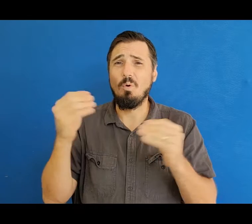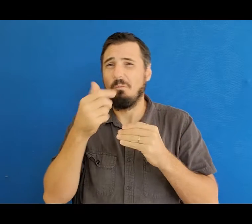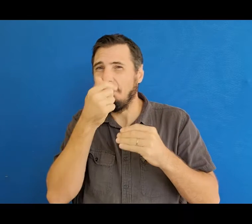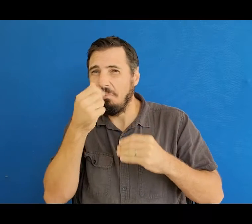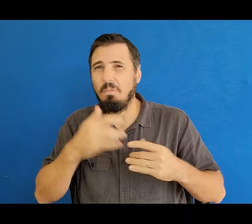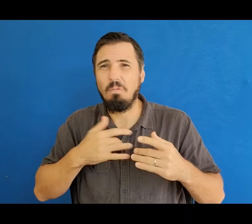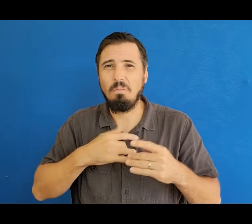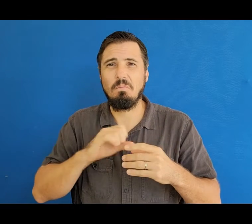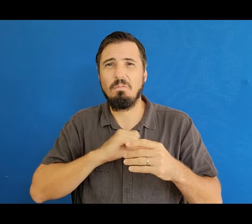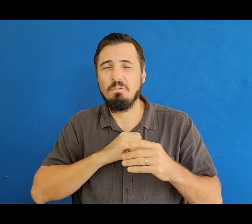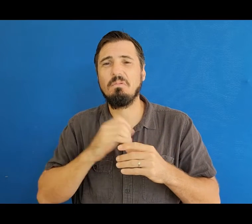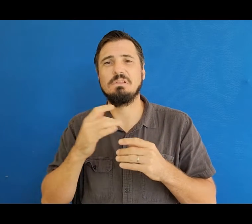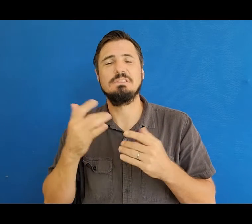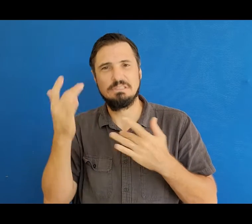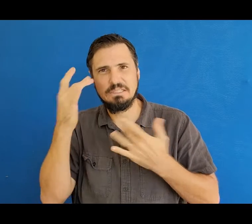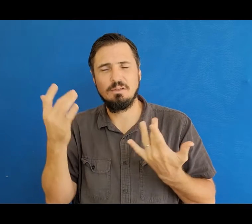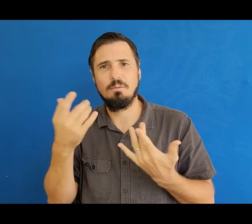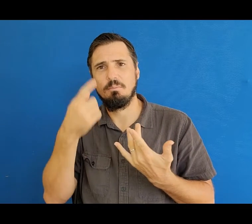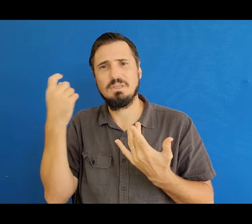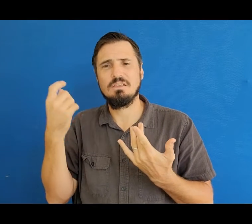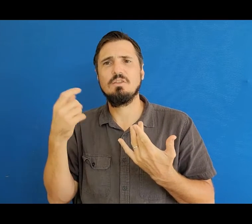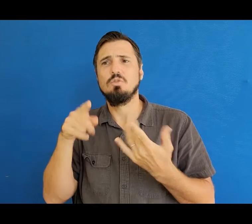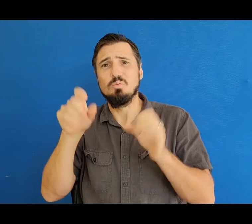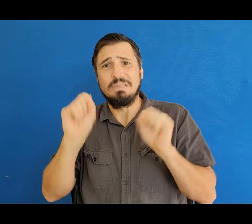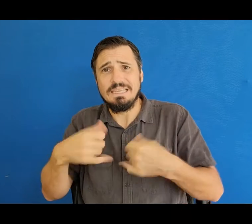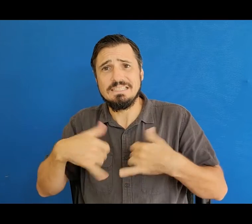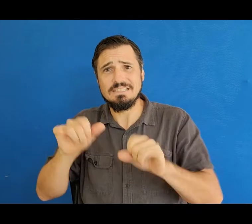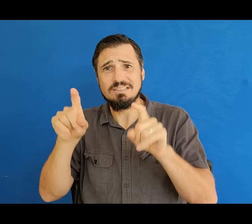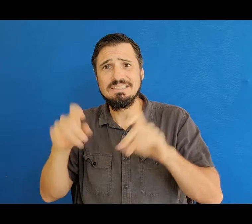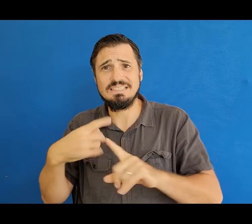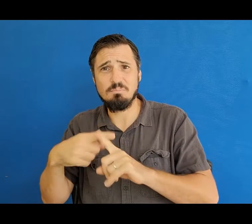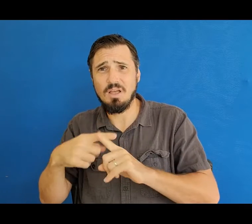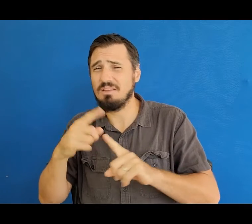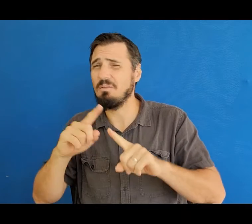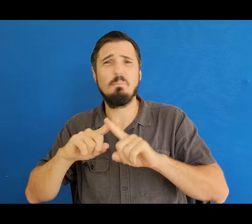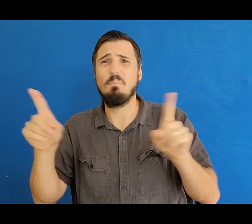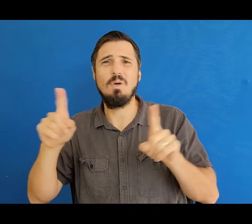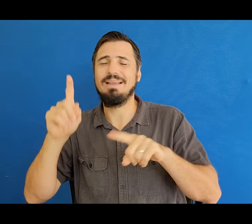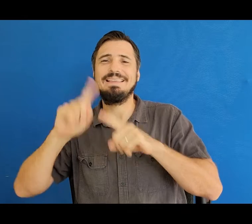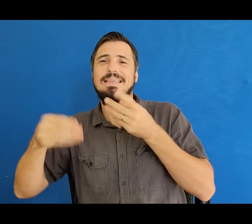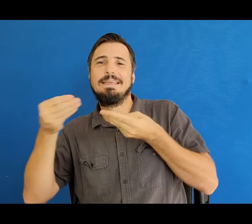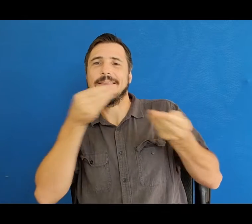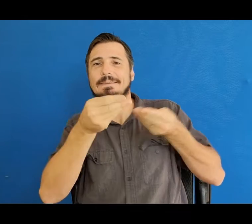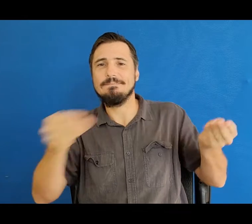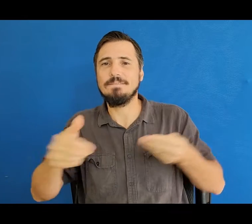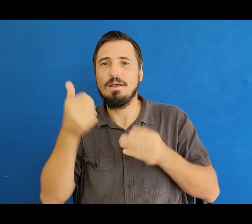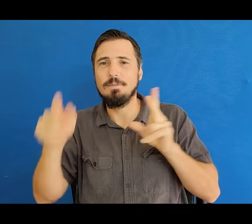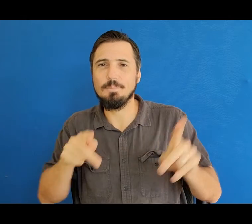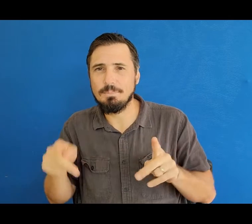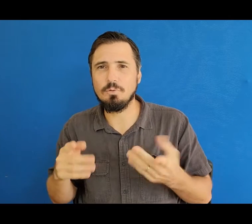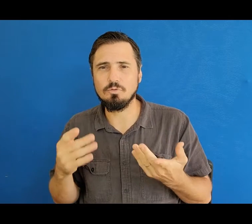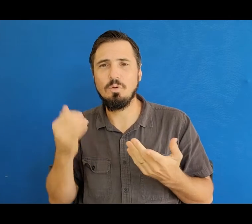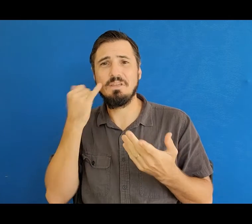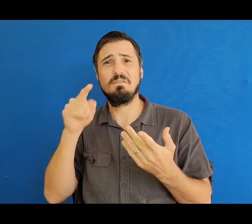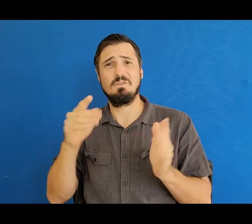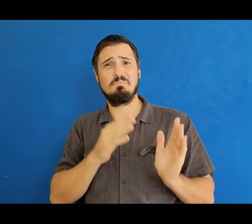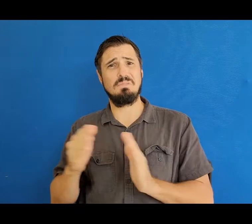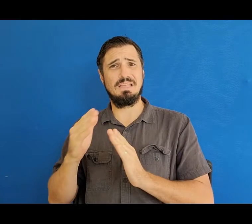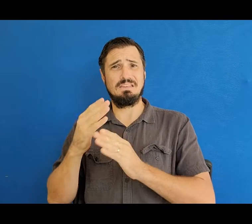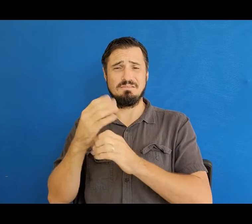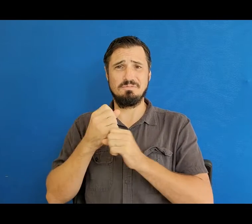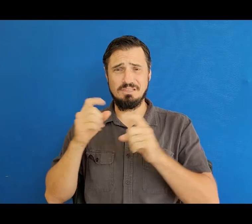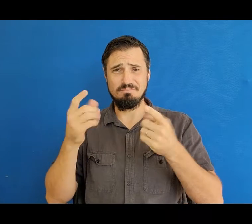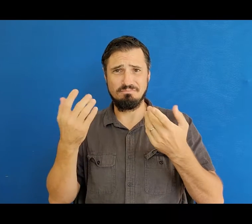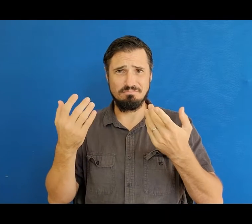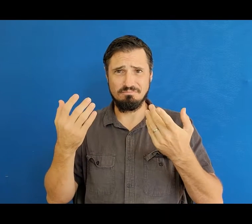during this time but do not pose an infection risk to others. If you are considering retesting, please consult with your DOH case monitor before doing so.